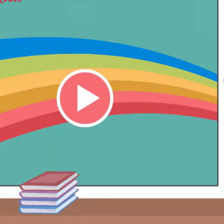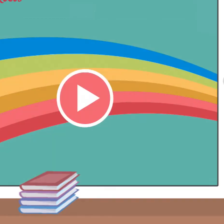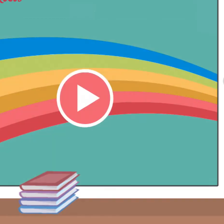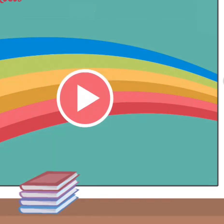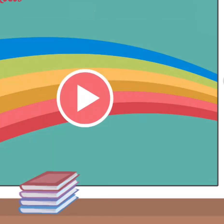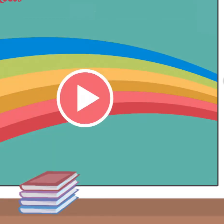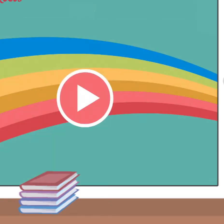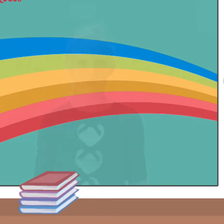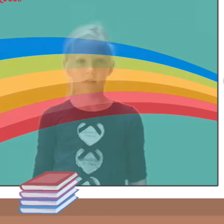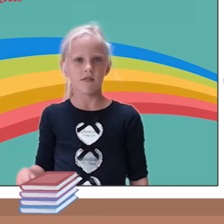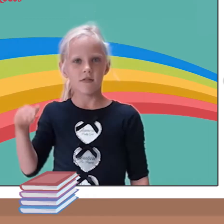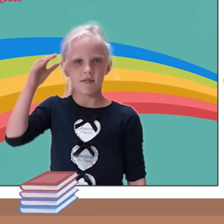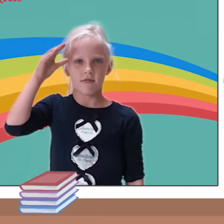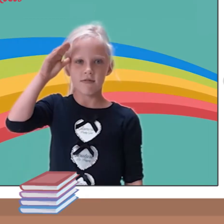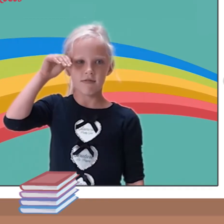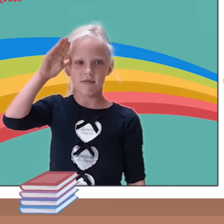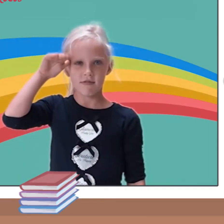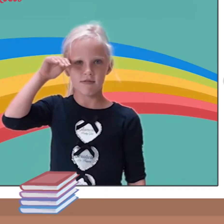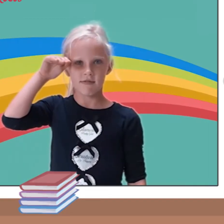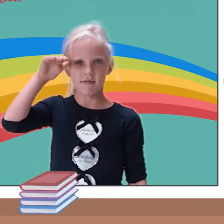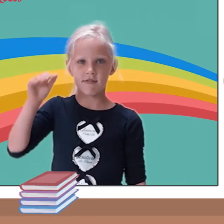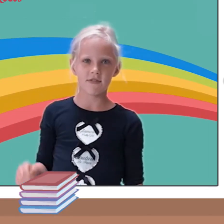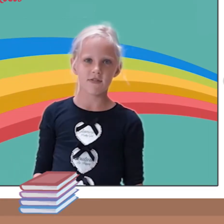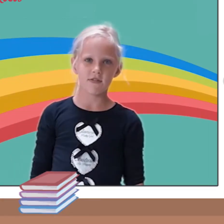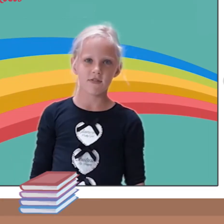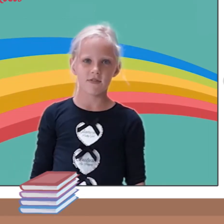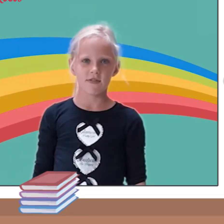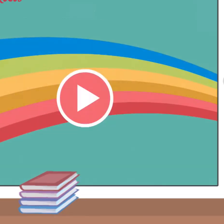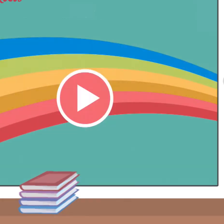Donkey